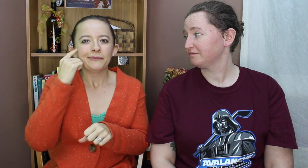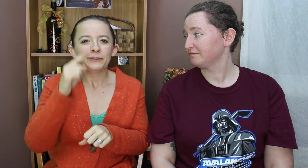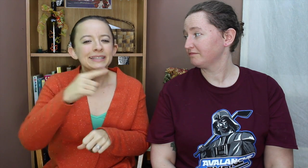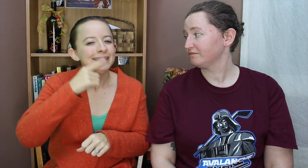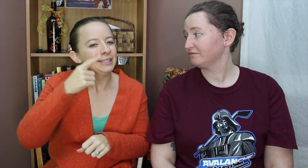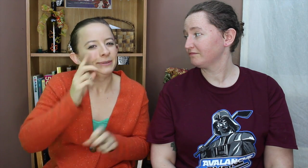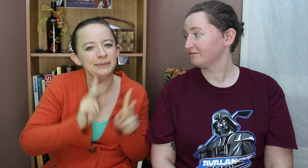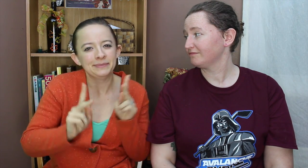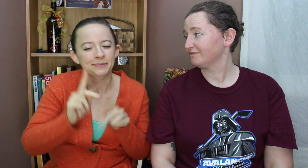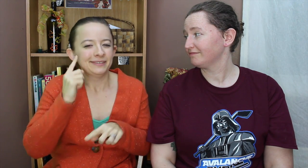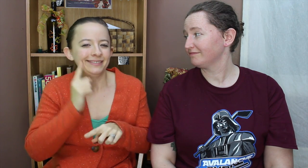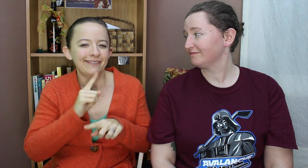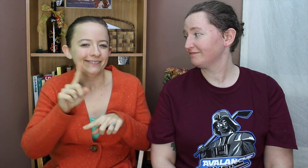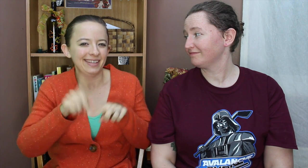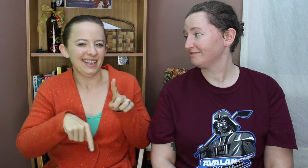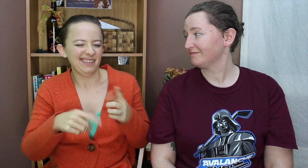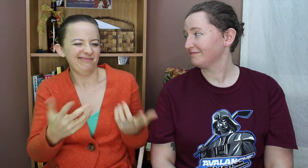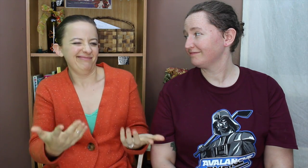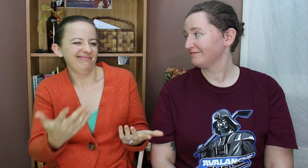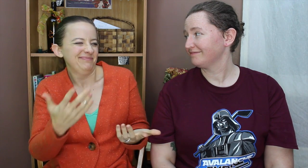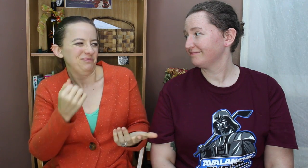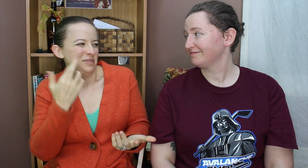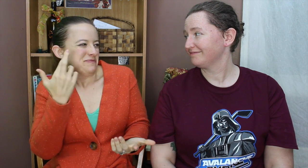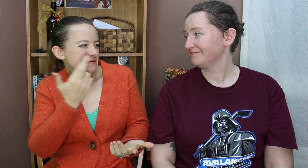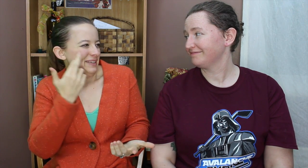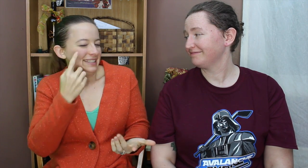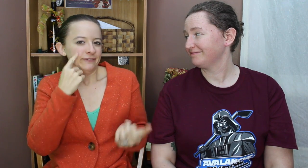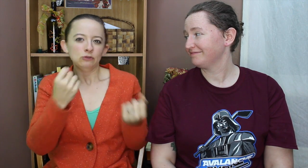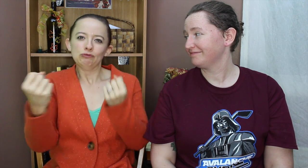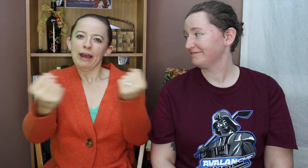saying "No I'm sorry you can't have this job. It's for a hearing person. Deaf people can't do it."